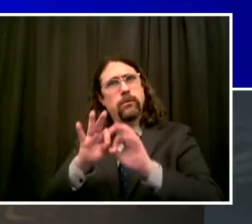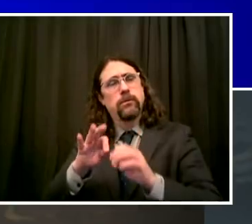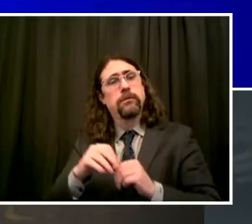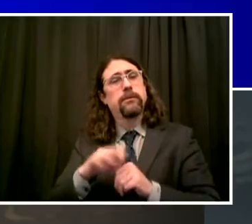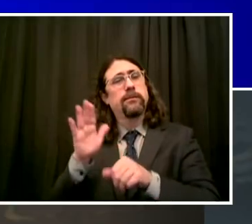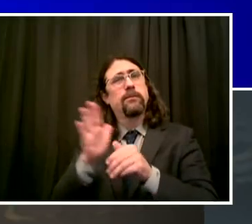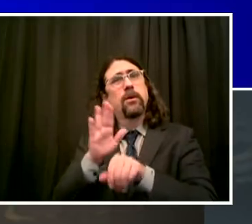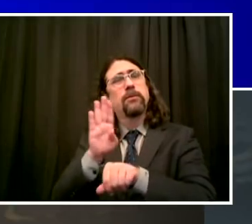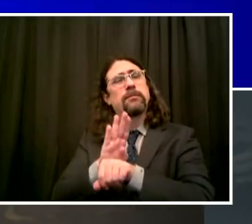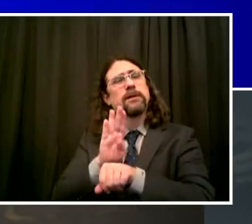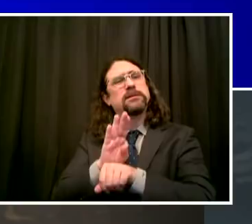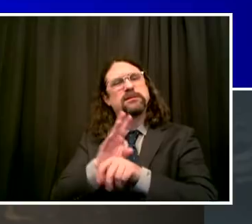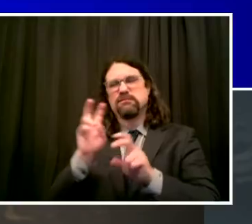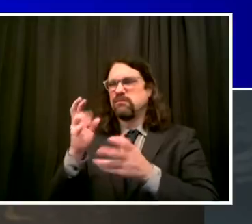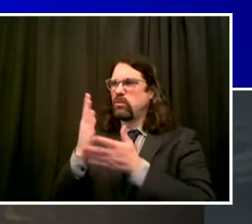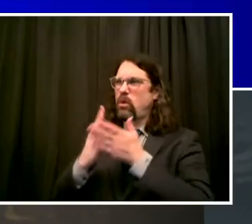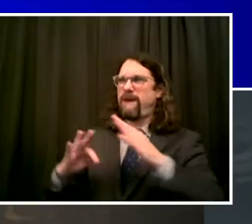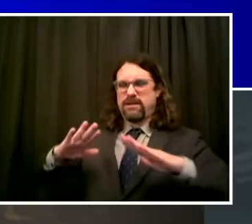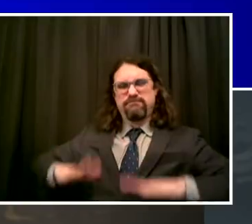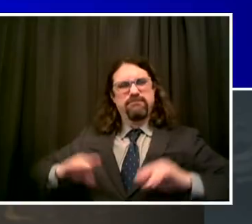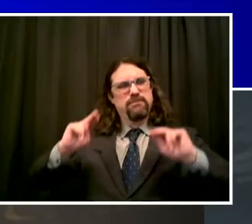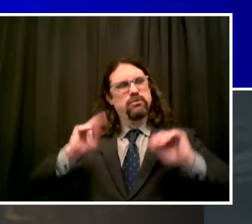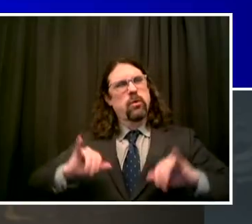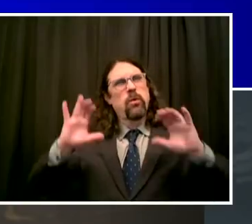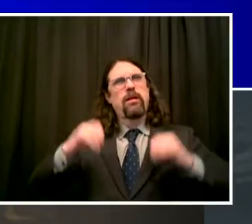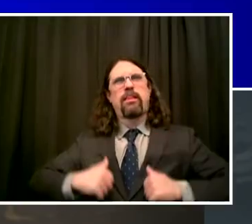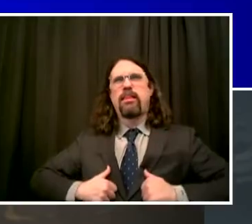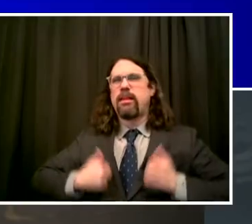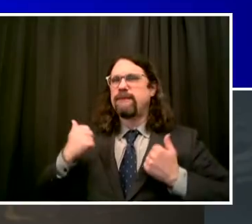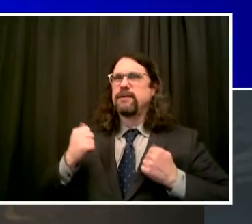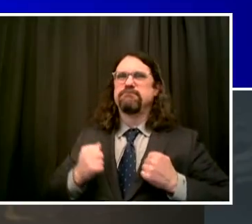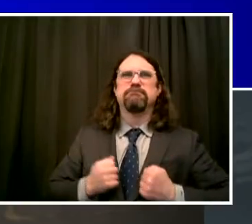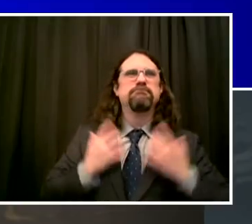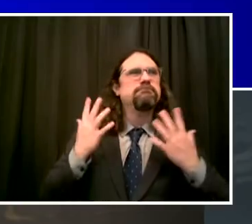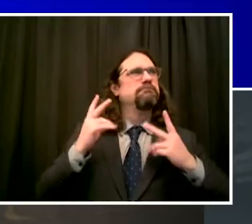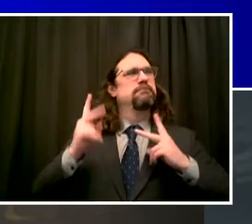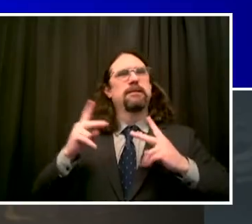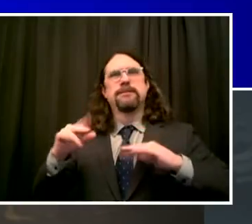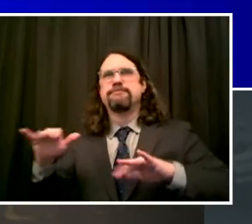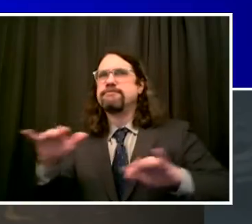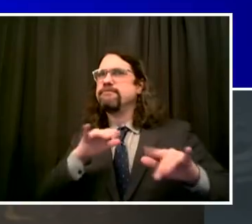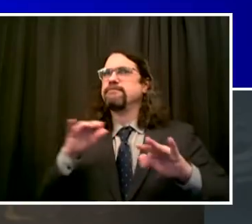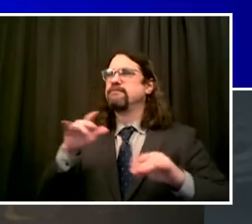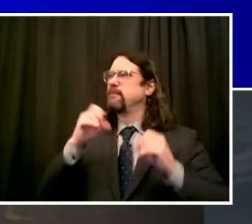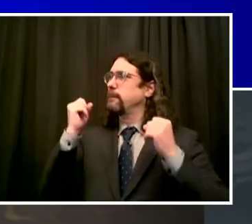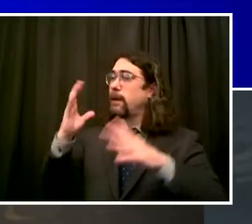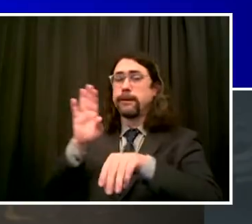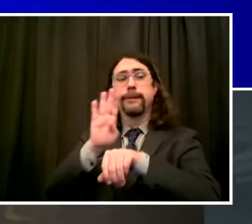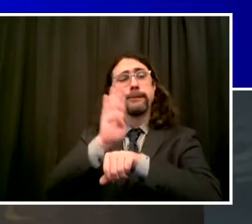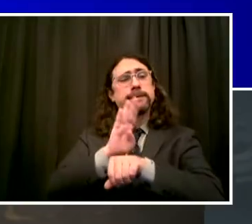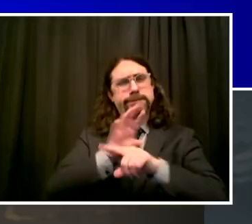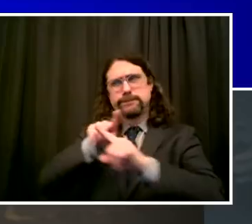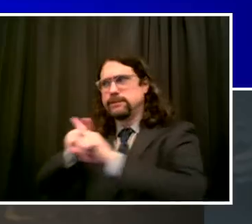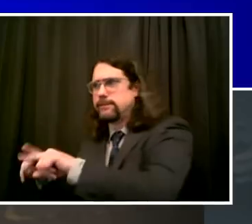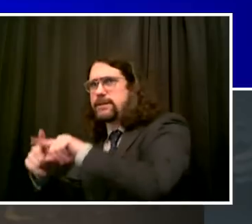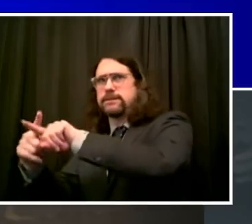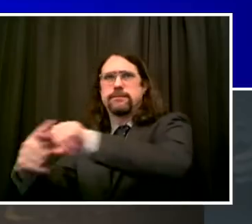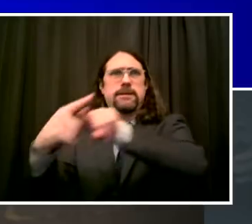PATH WAT MAKES OUR LIVES SO GOOD IN THIS CITY IS THE SMALL BUSINESSES THAT WE DEPEND ON THAT